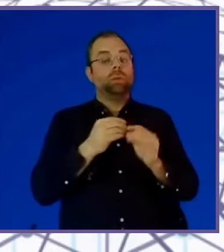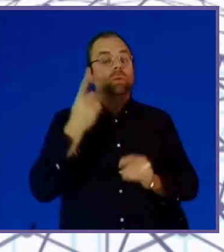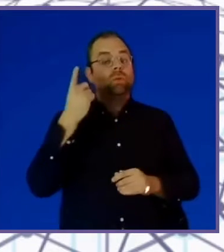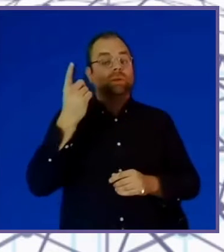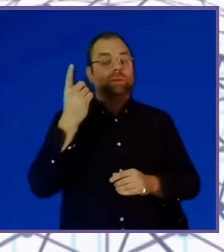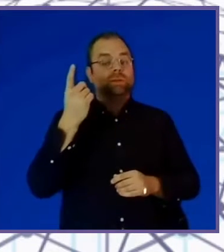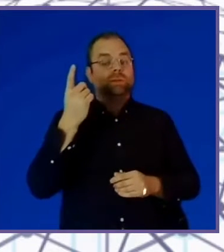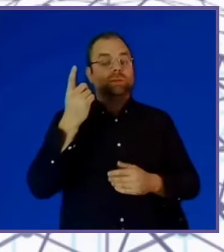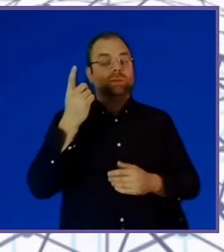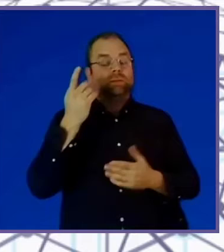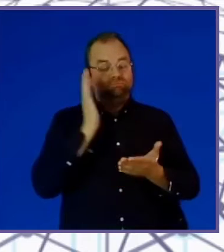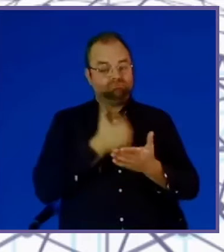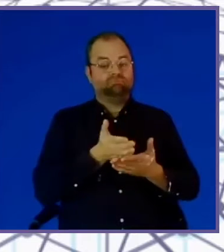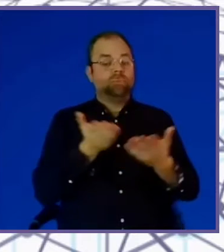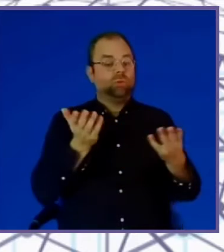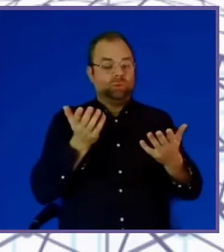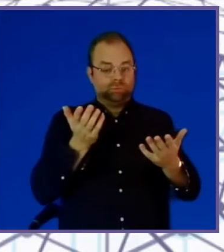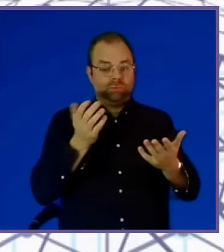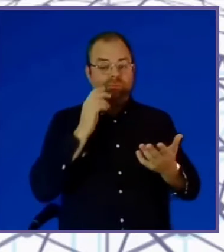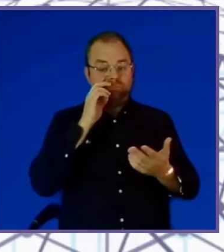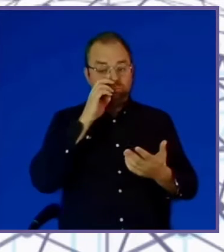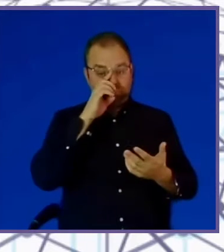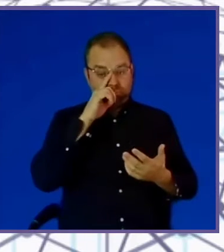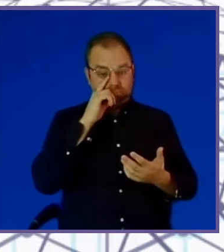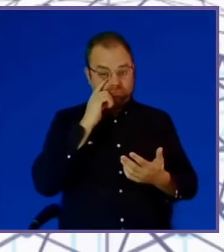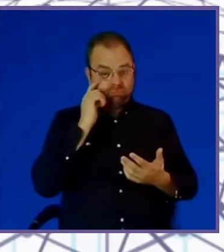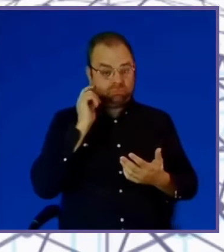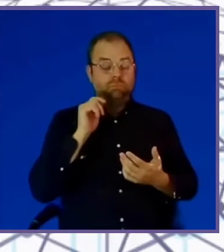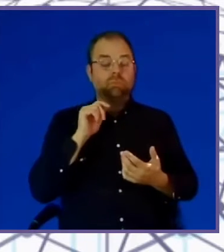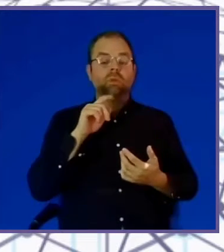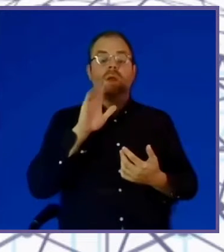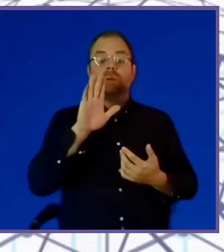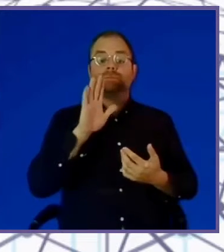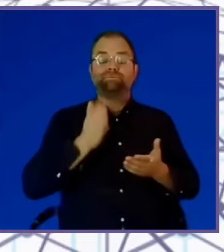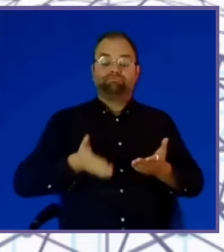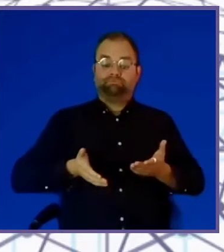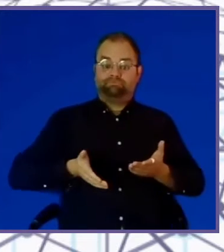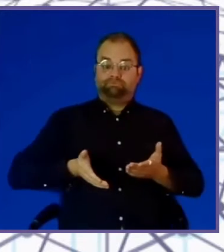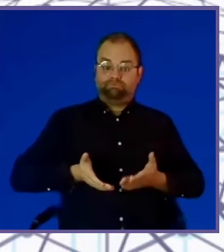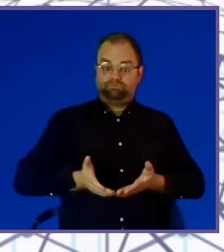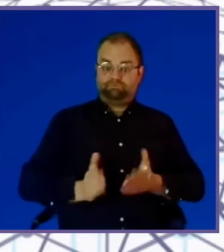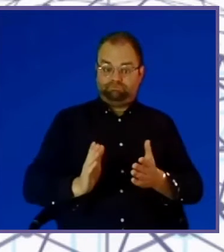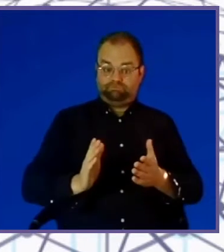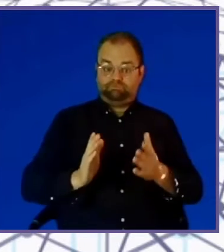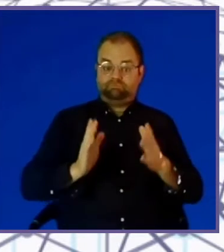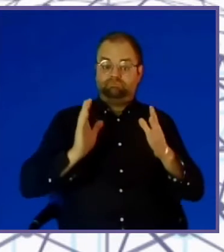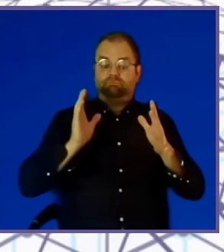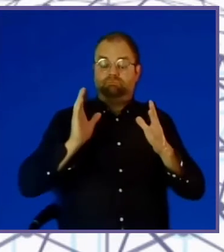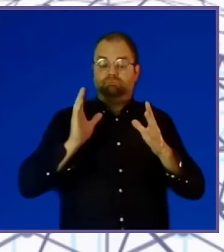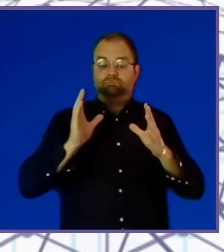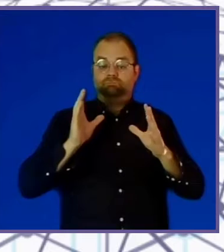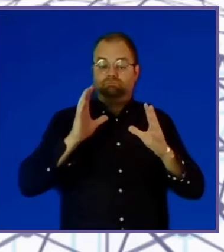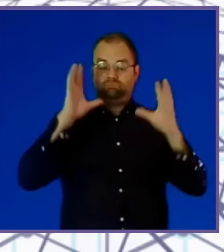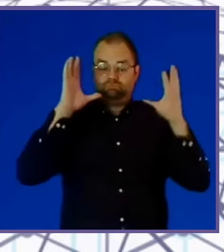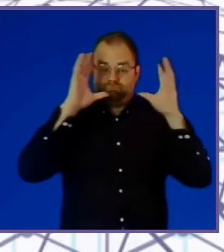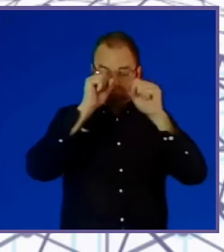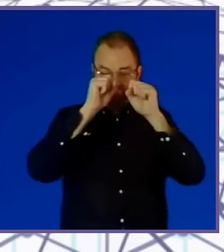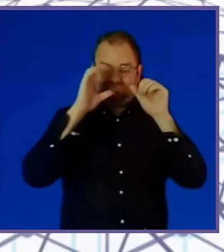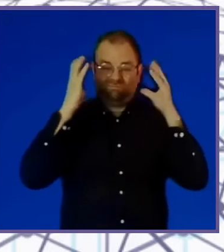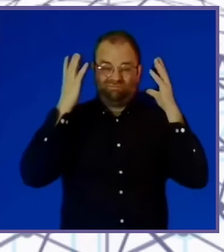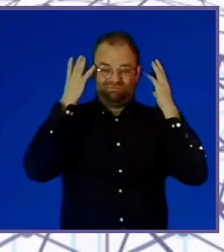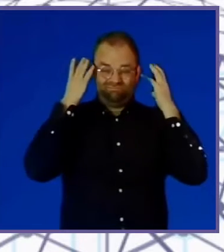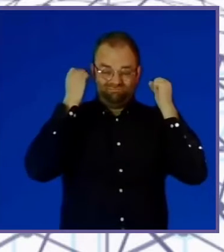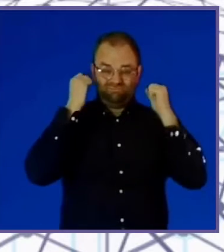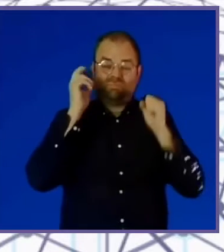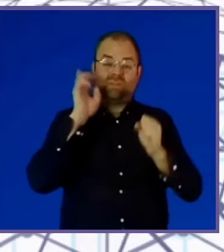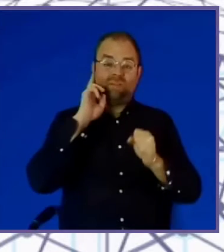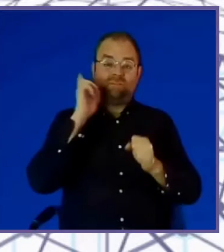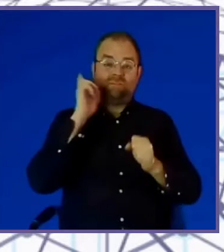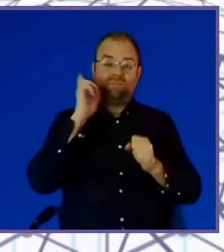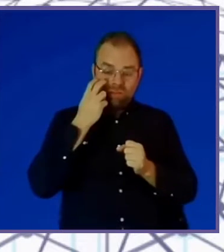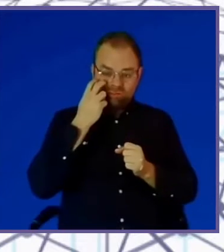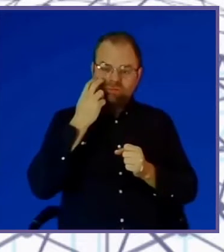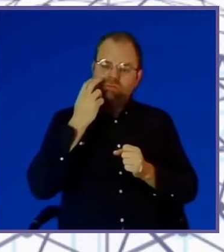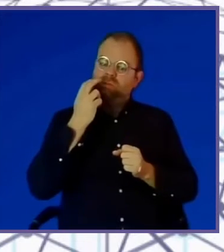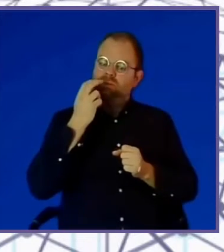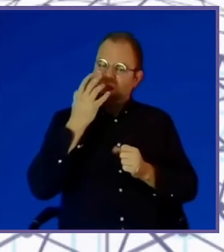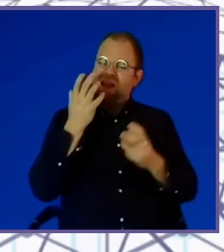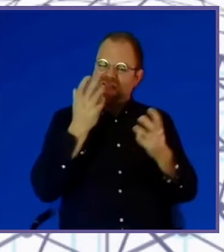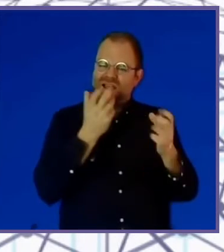And the vast majority of children and adults with deaf blindness do have some vision and or hearing